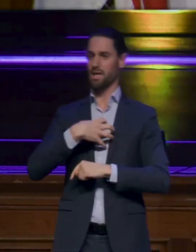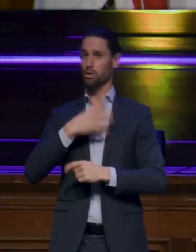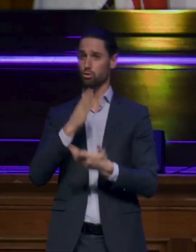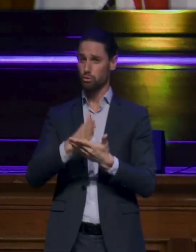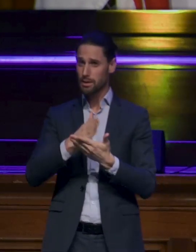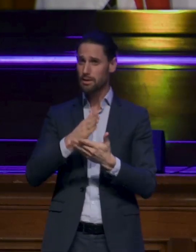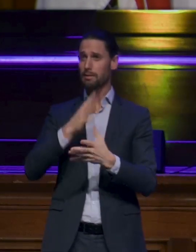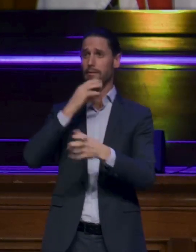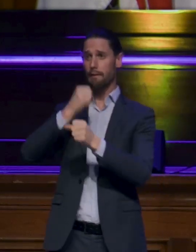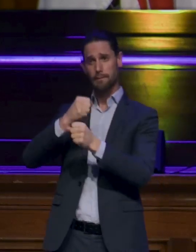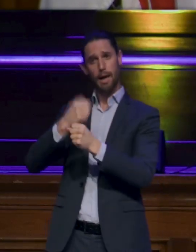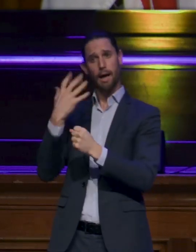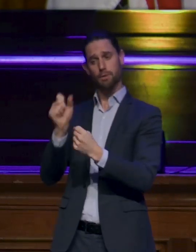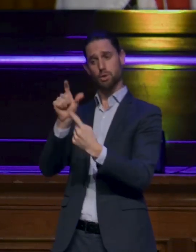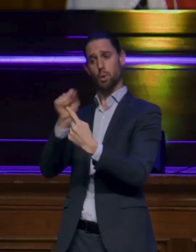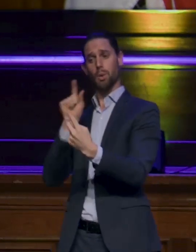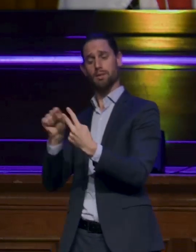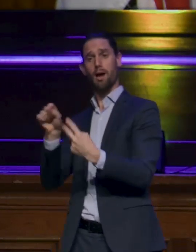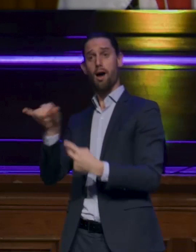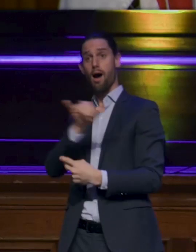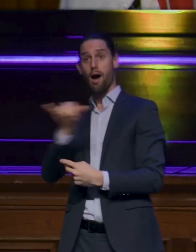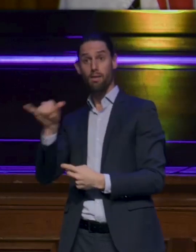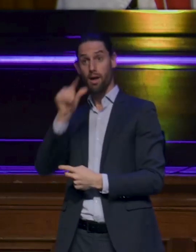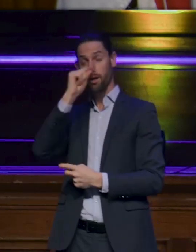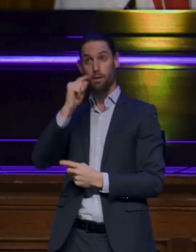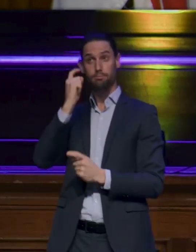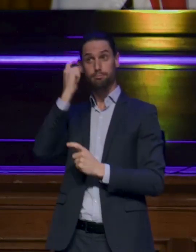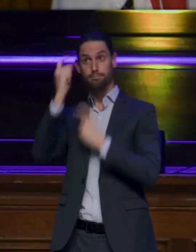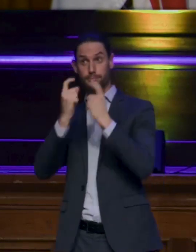environment you can either choose to capitalise on that fear stoke it and